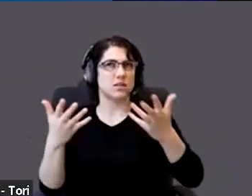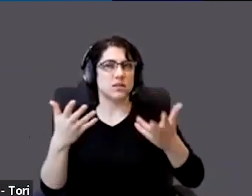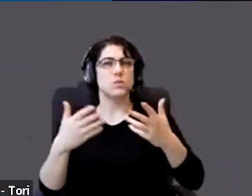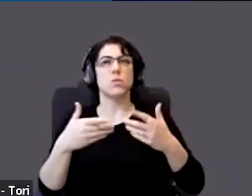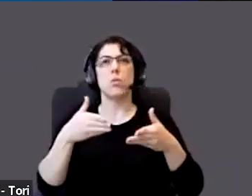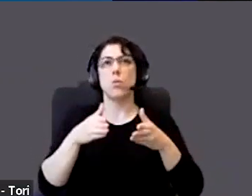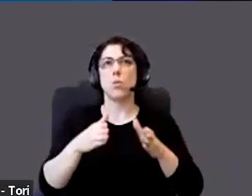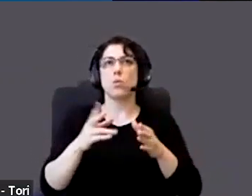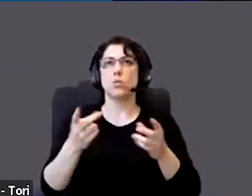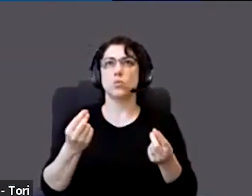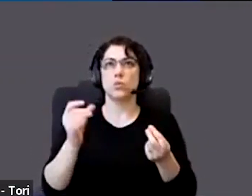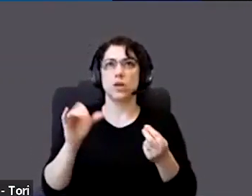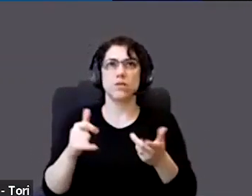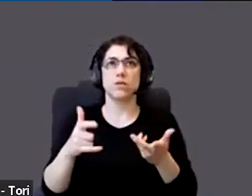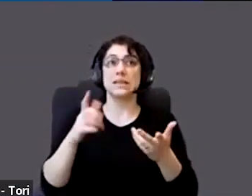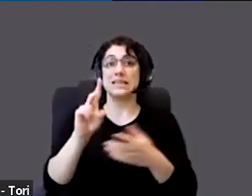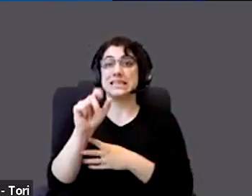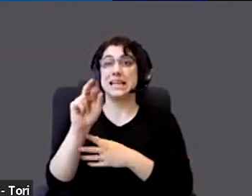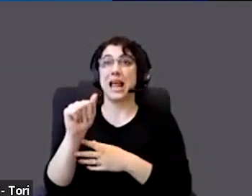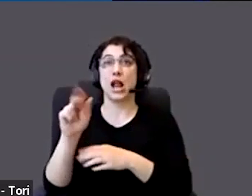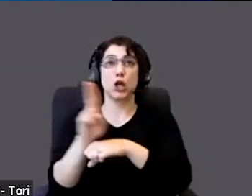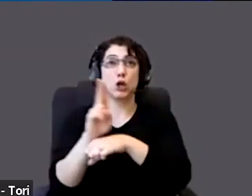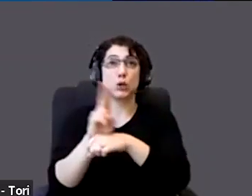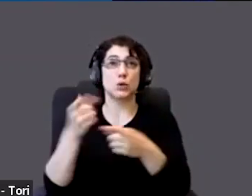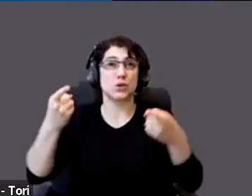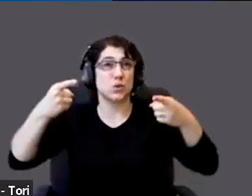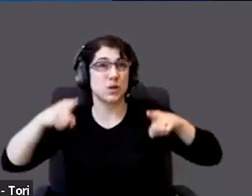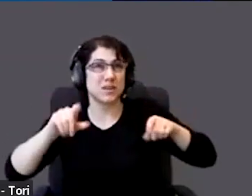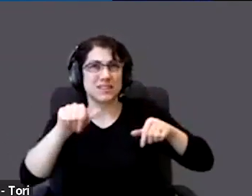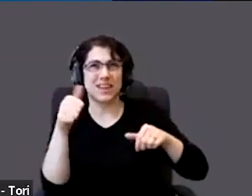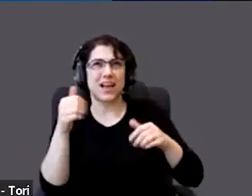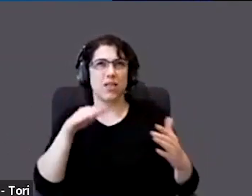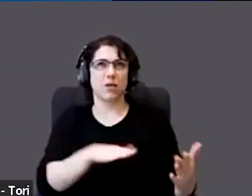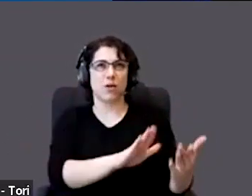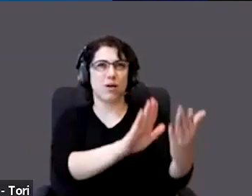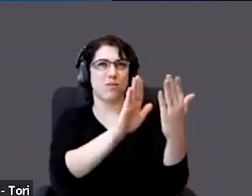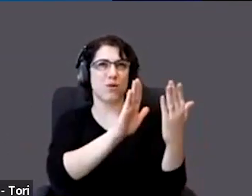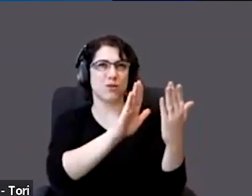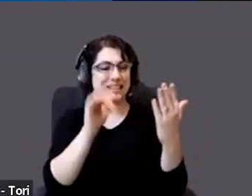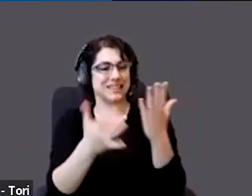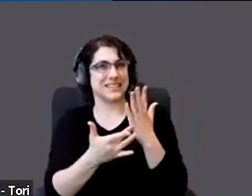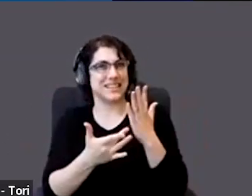through data use agreements and other approaches. But so the technological model is already being used